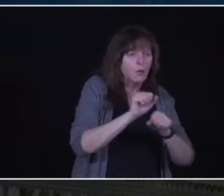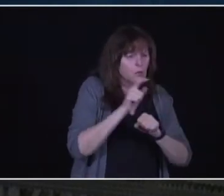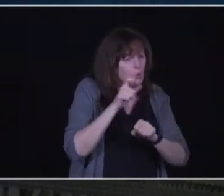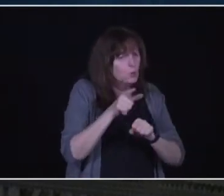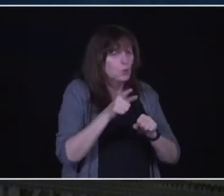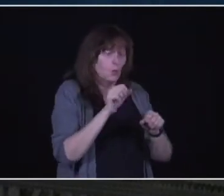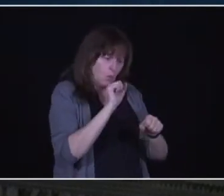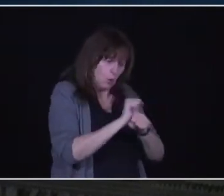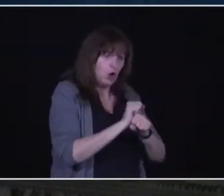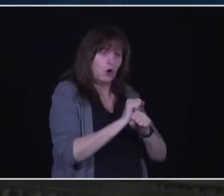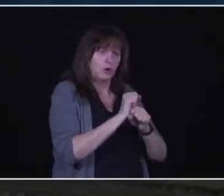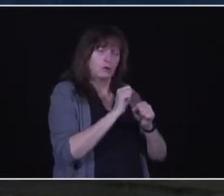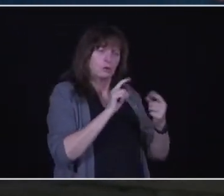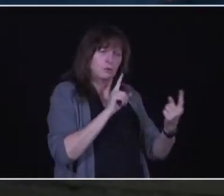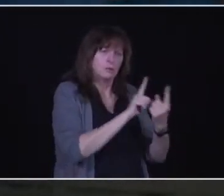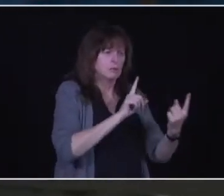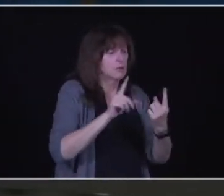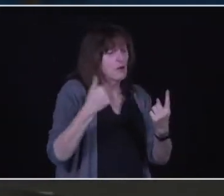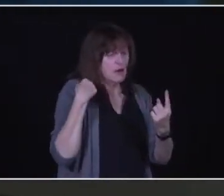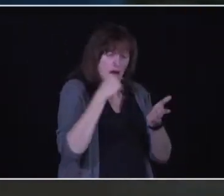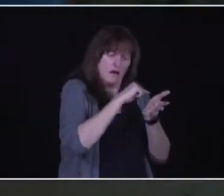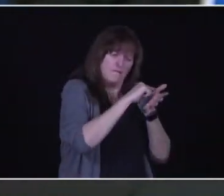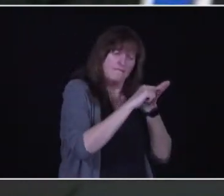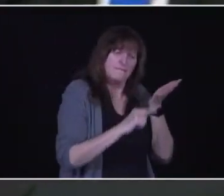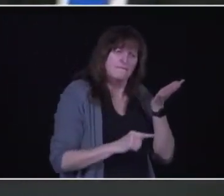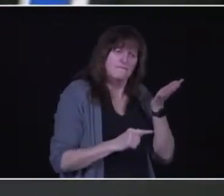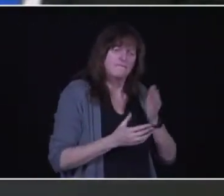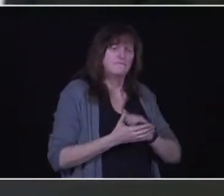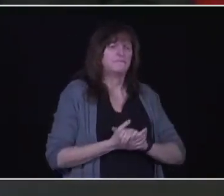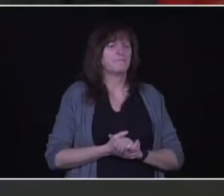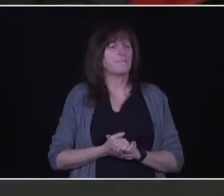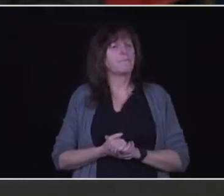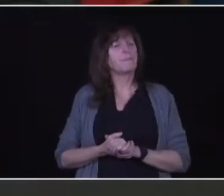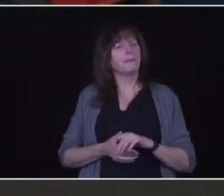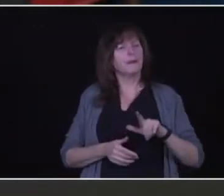positive patients. Thank you. Next question. From CTV News.